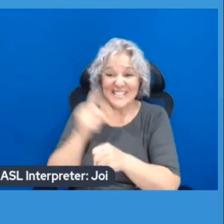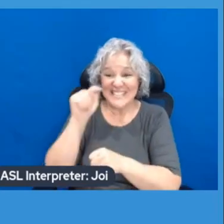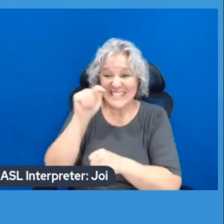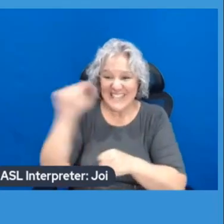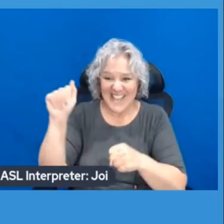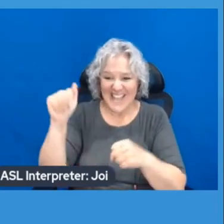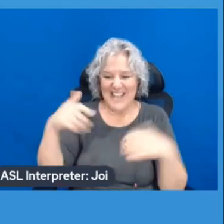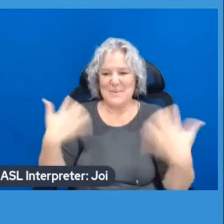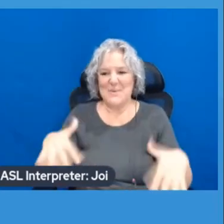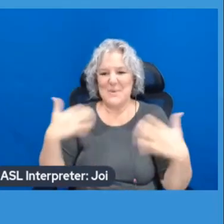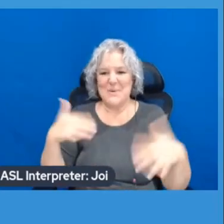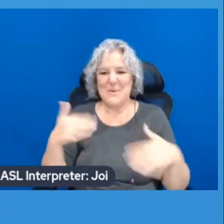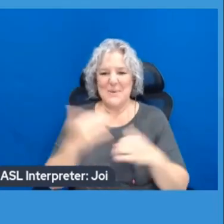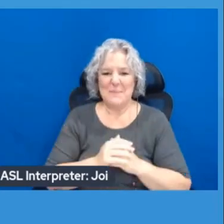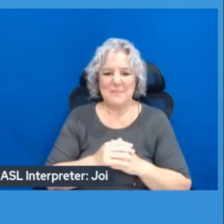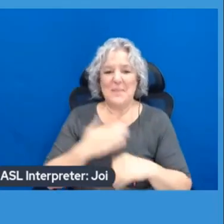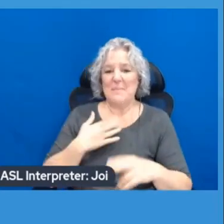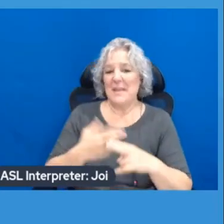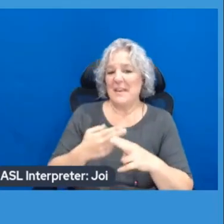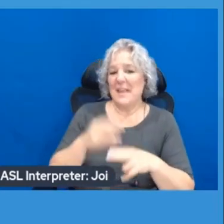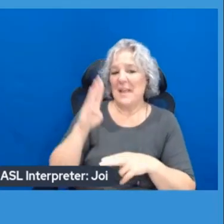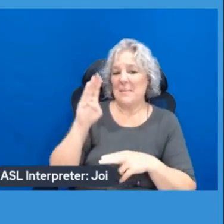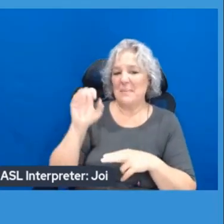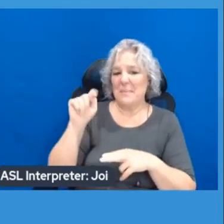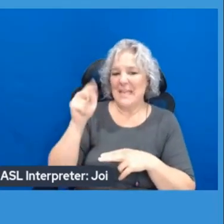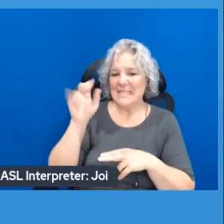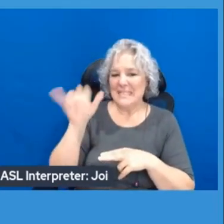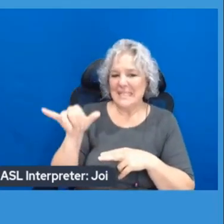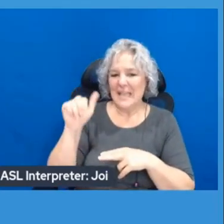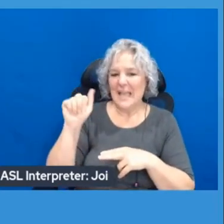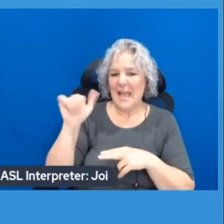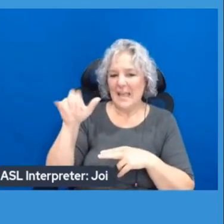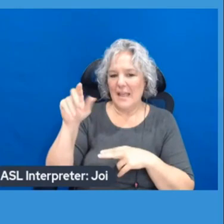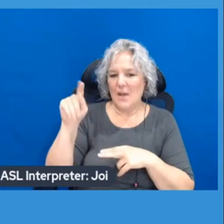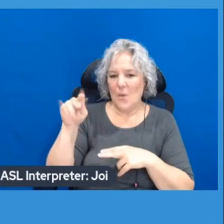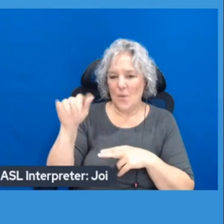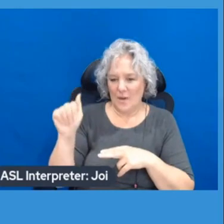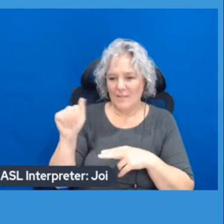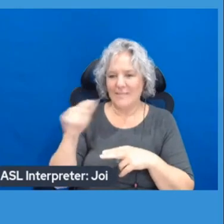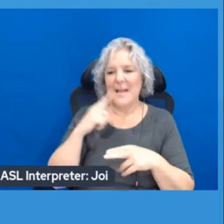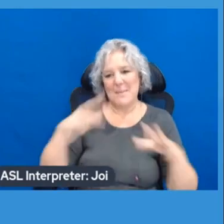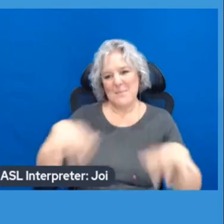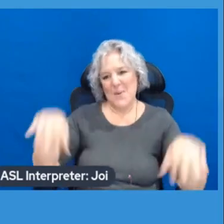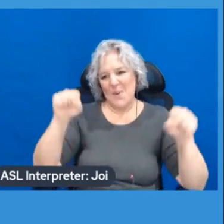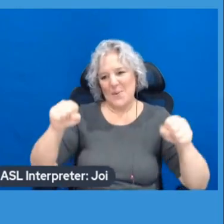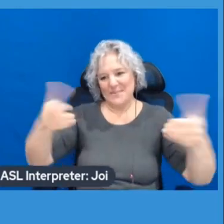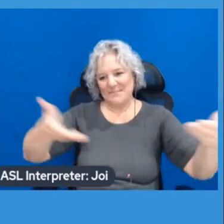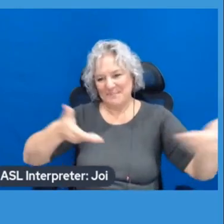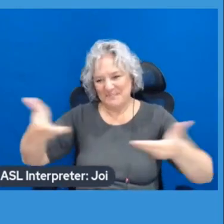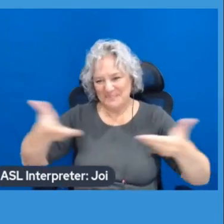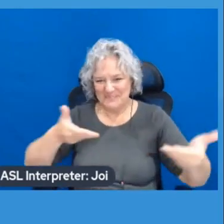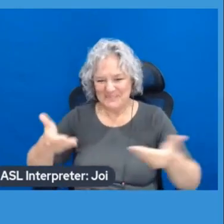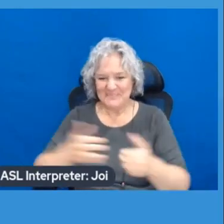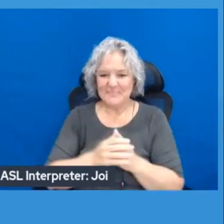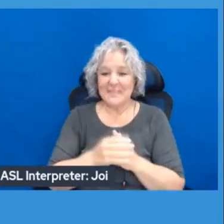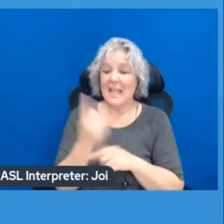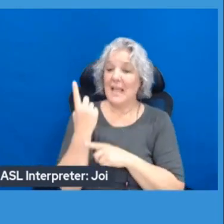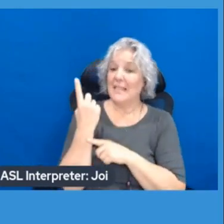I'm Betsy Ayankoya, your host for the celebration. Last week we kicked off our anniversary celebration